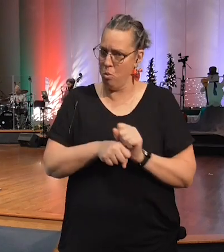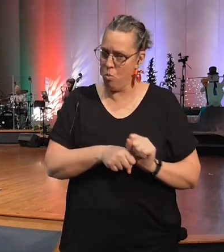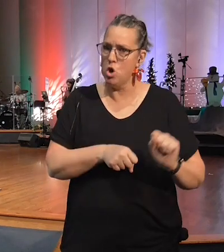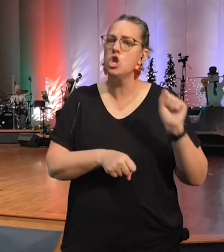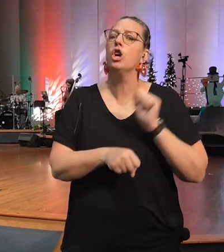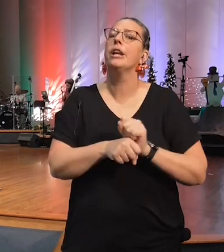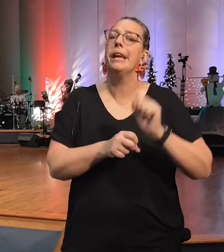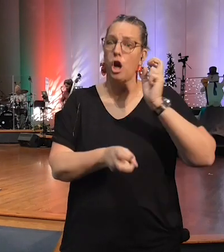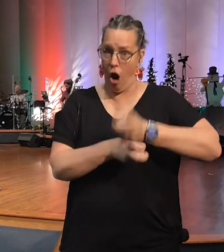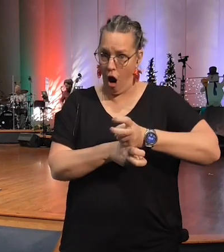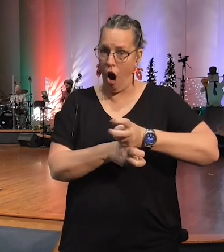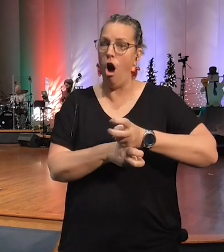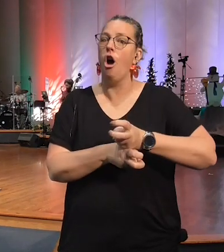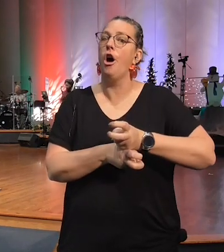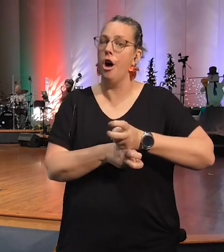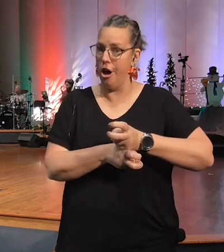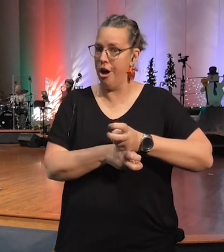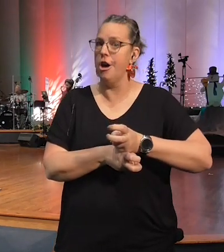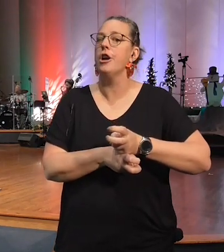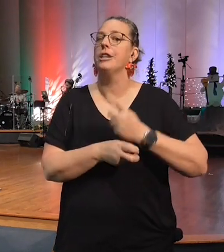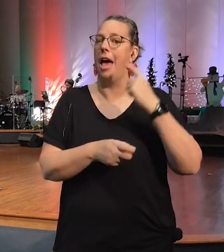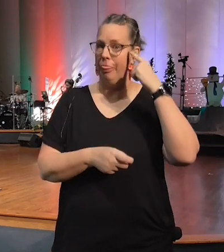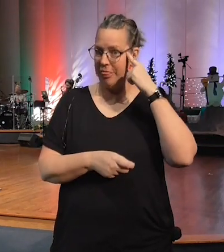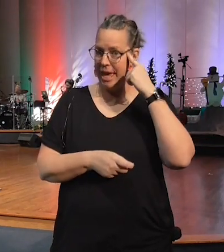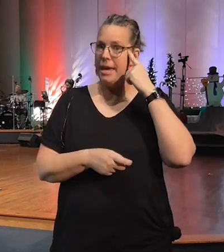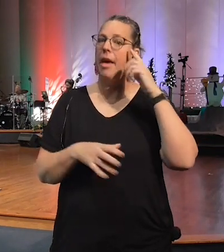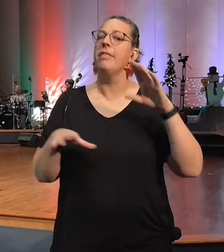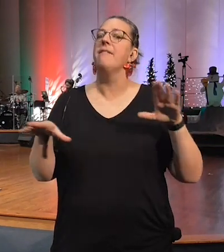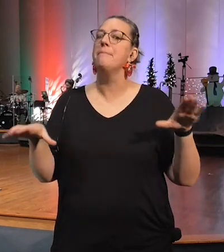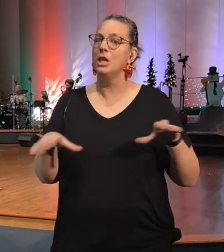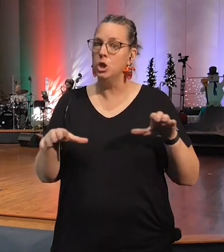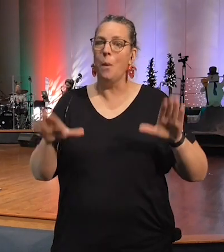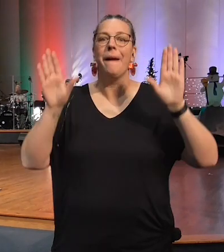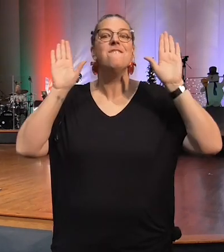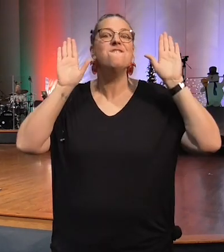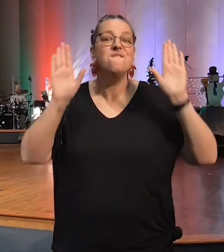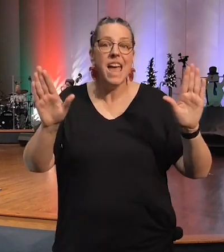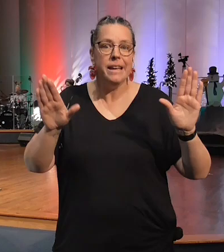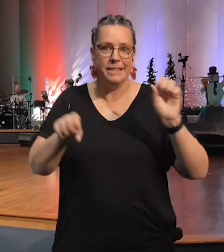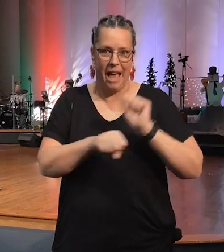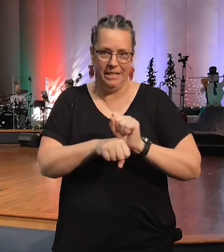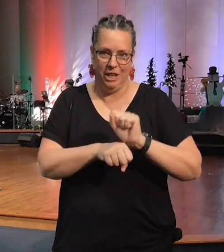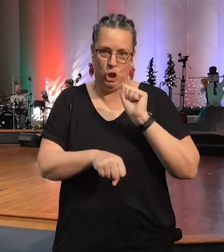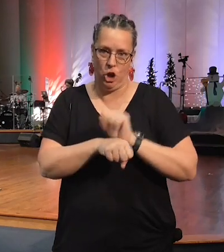elves have done a good job well the elves have been working very hard this year I think they